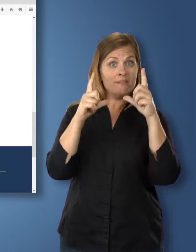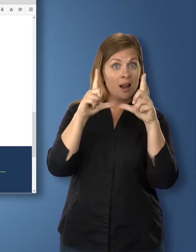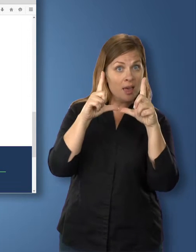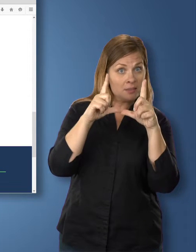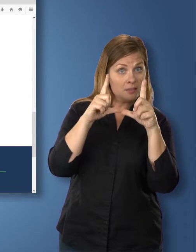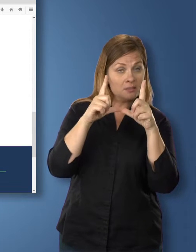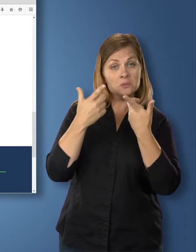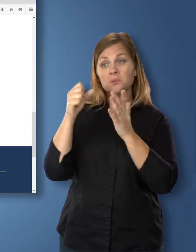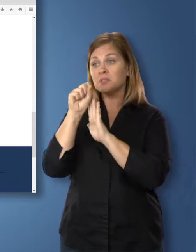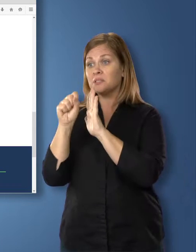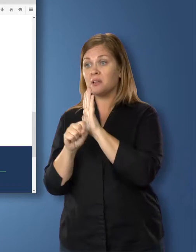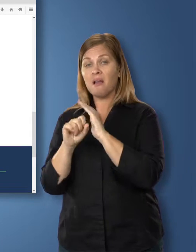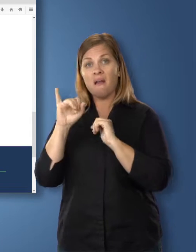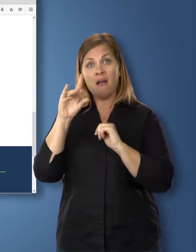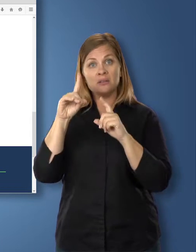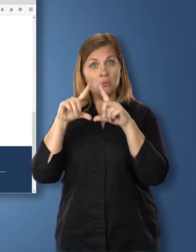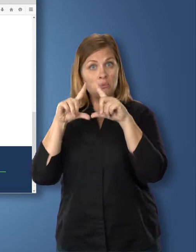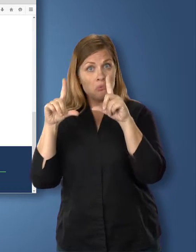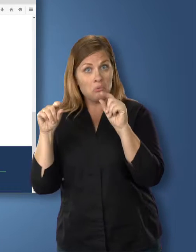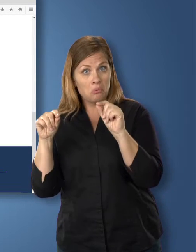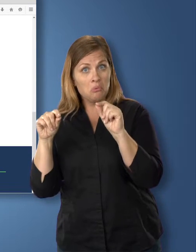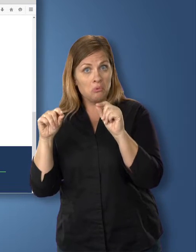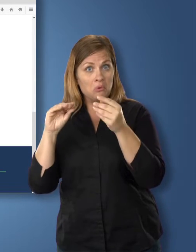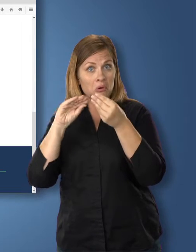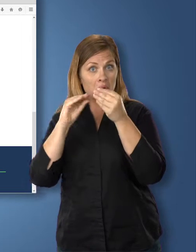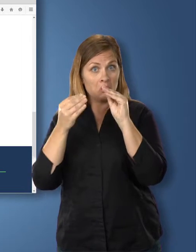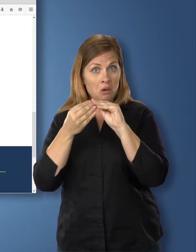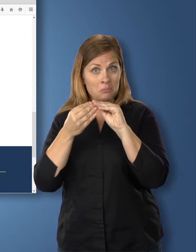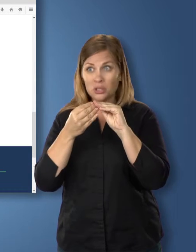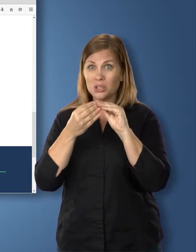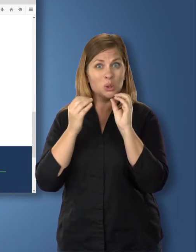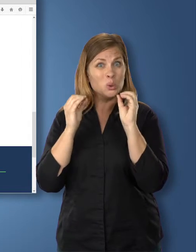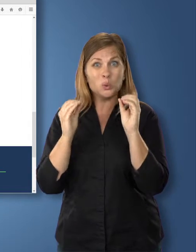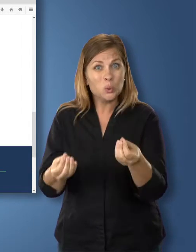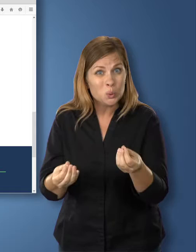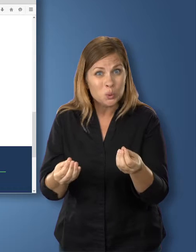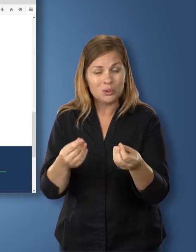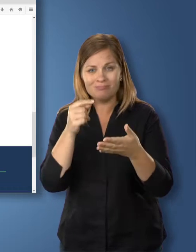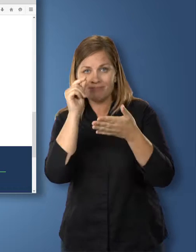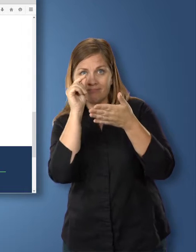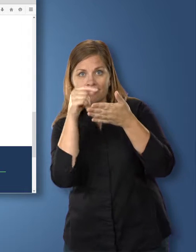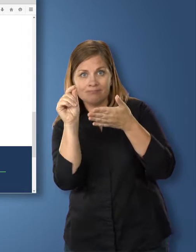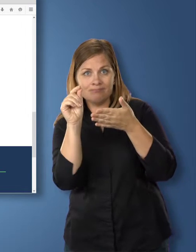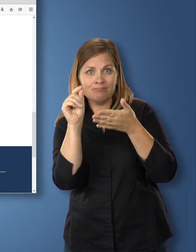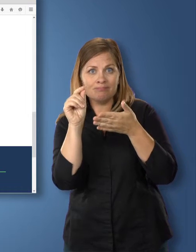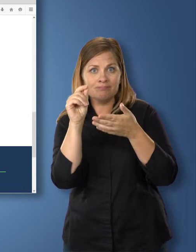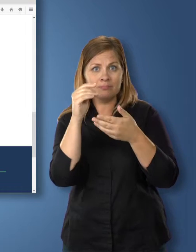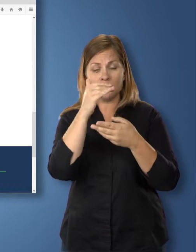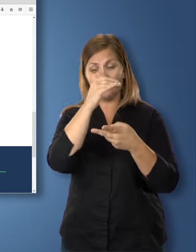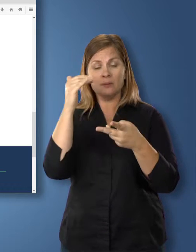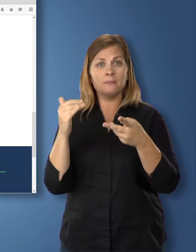If you check the box, a new field appears for you to enter the last 4 digits of your Social Security number instead.